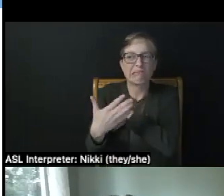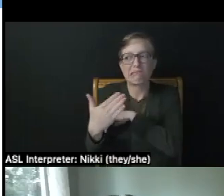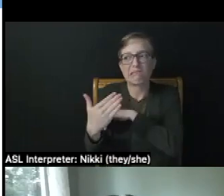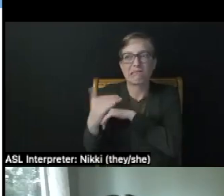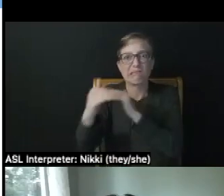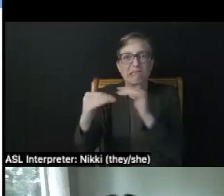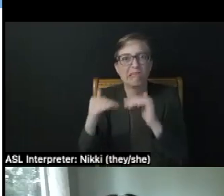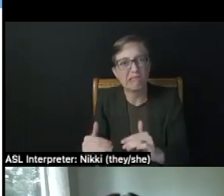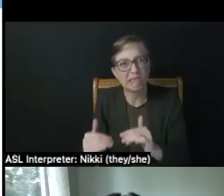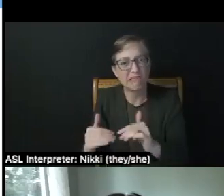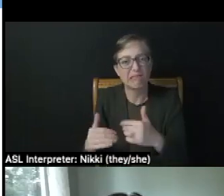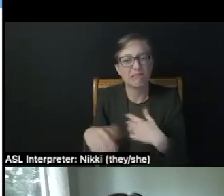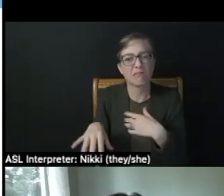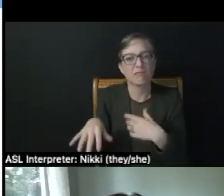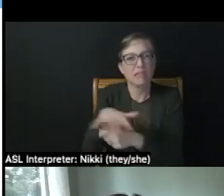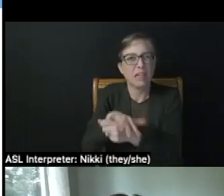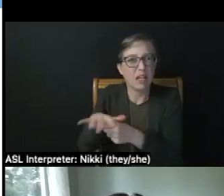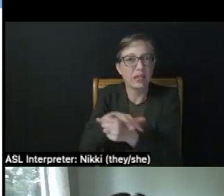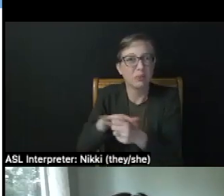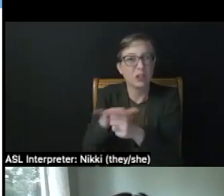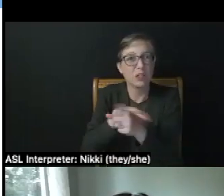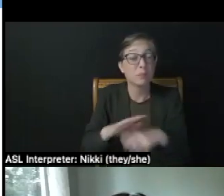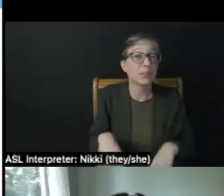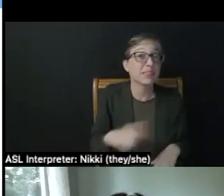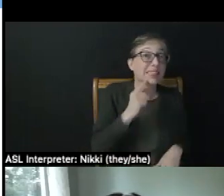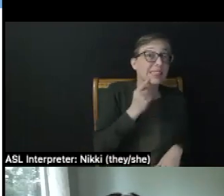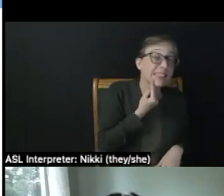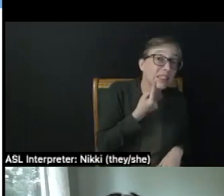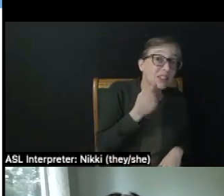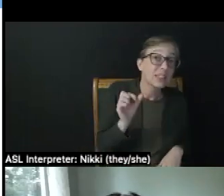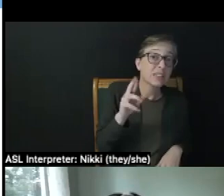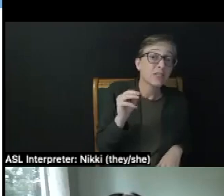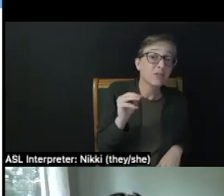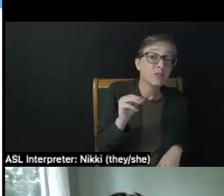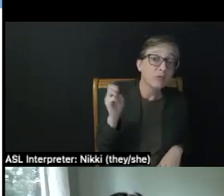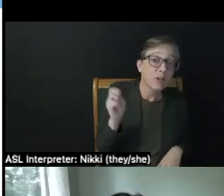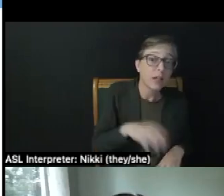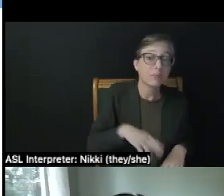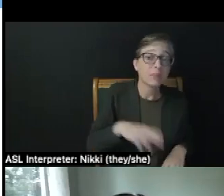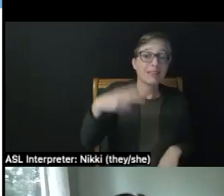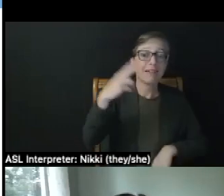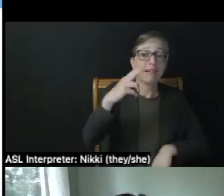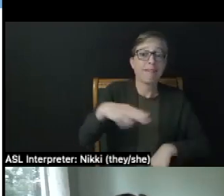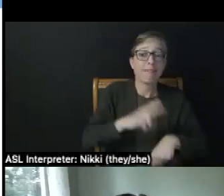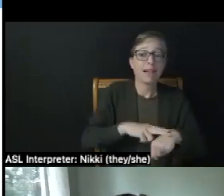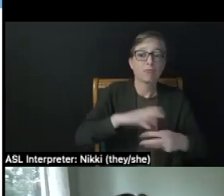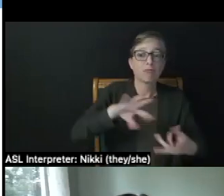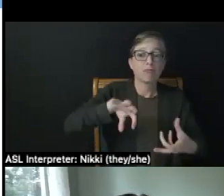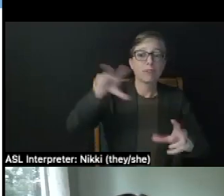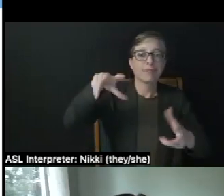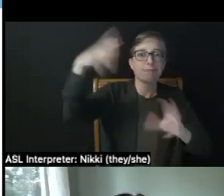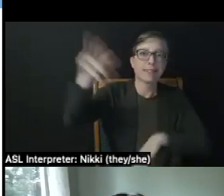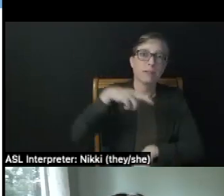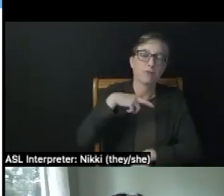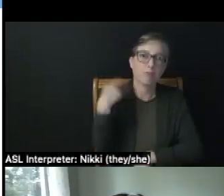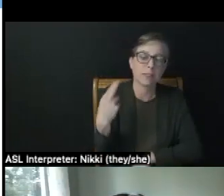serious crime and high natural disaster risk. We think that having this level of